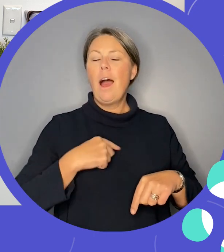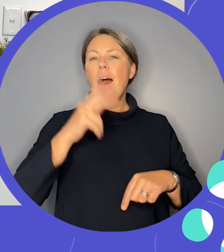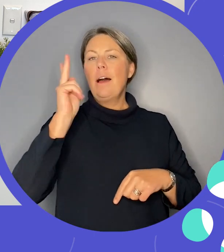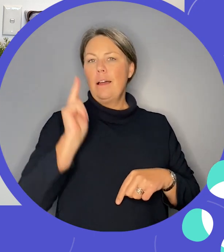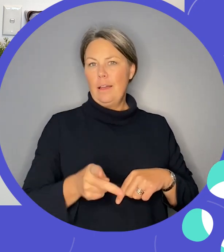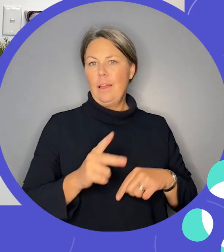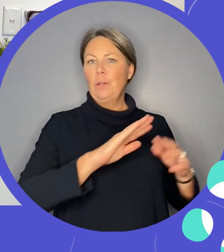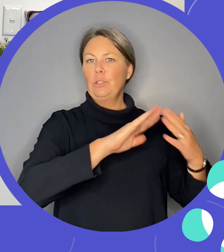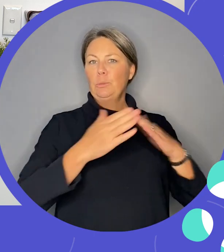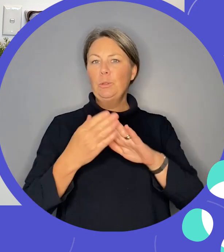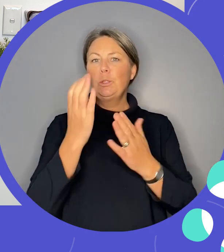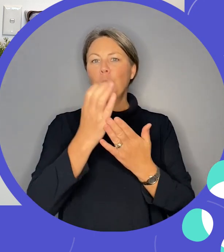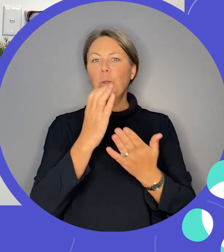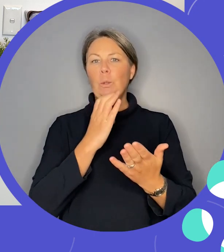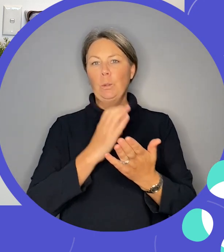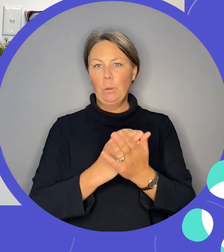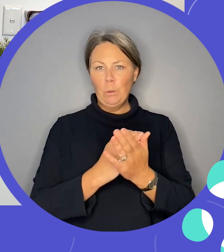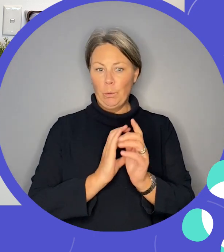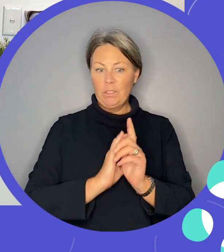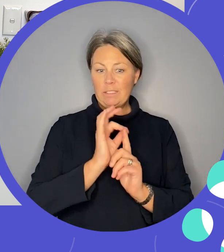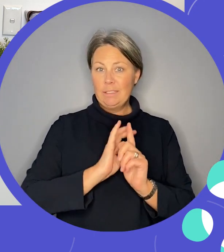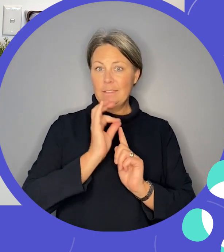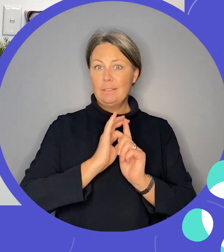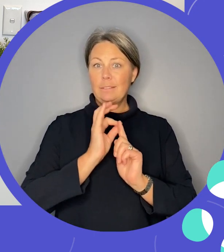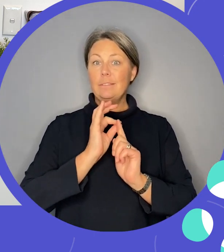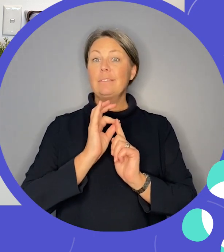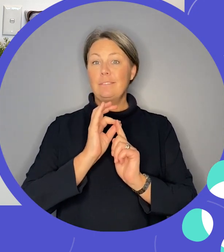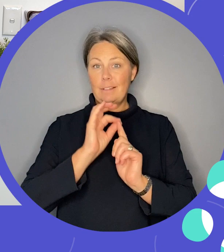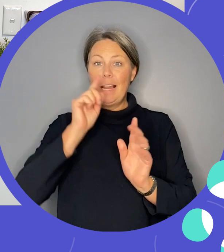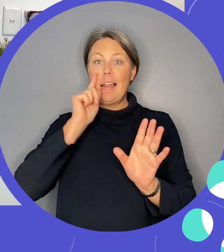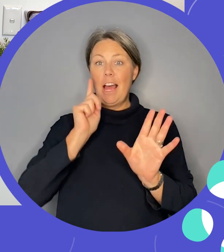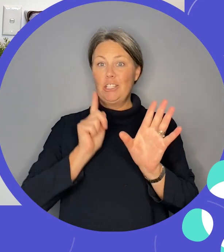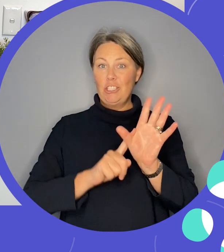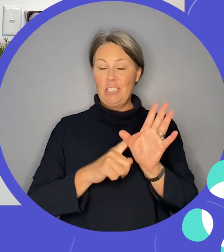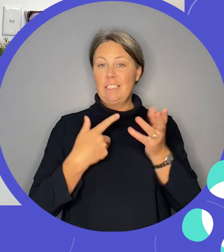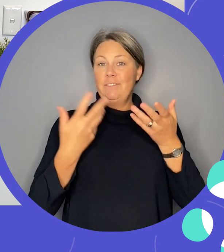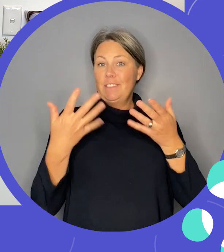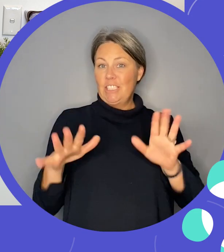So, I refreshed my skills and last year I enroled and completed my Certificate II